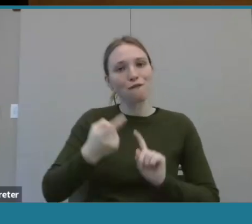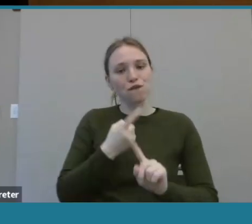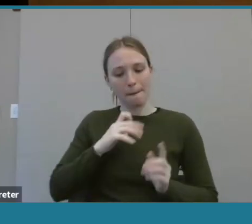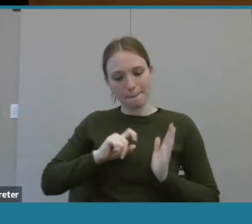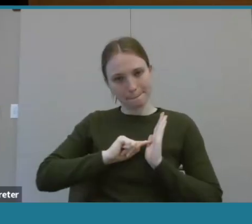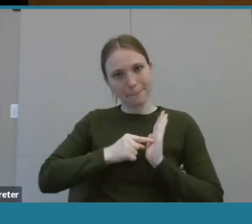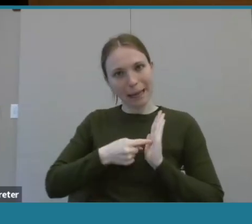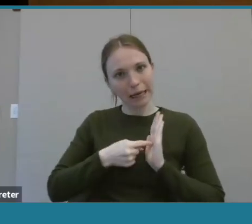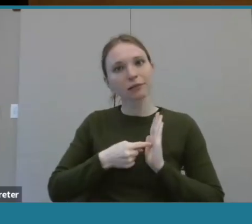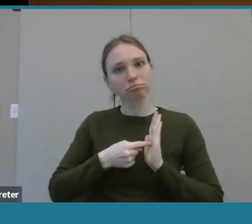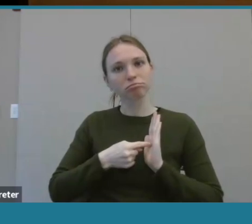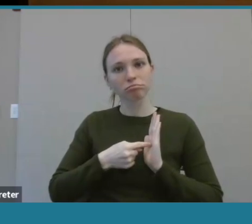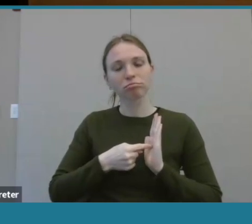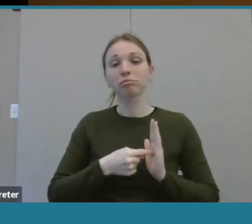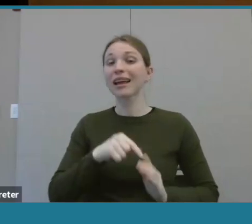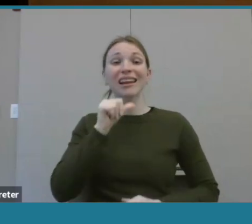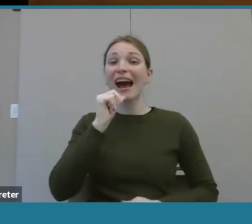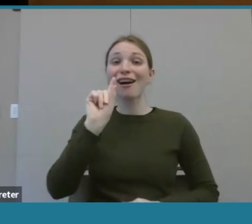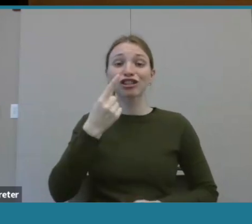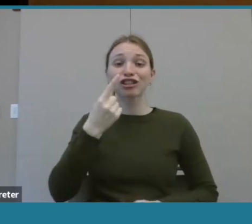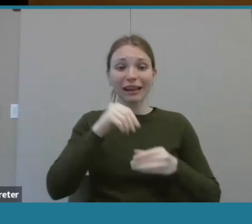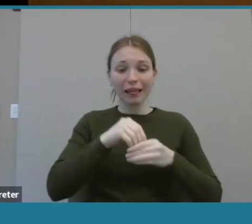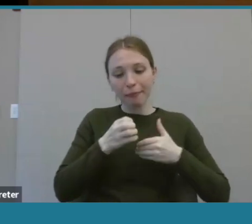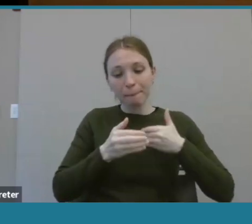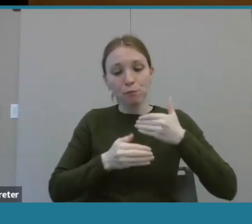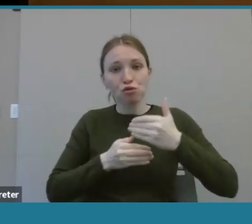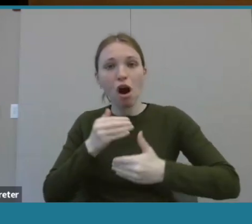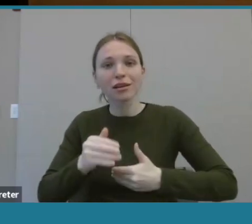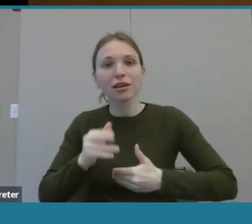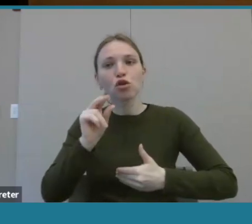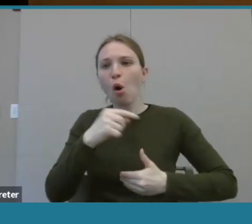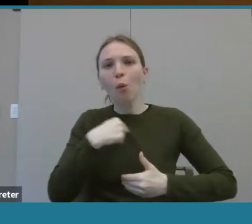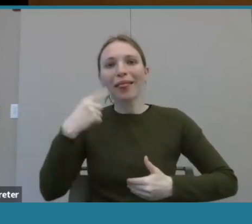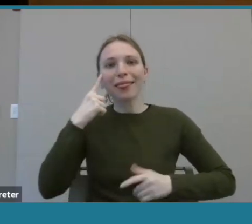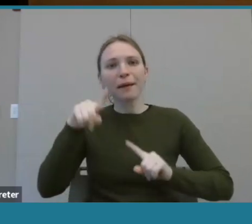beginning, not just in the process that you're doing, but in those final results that you have.